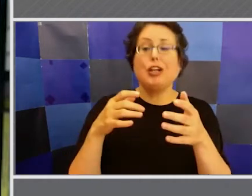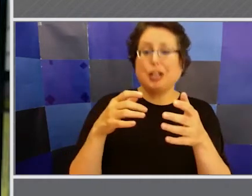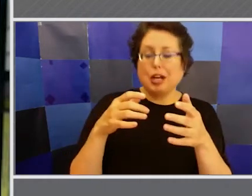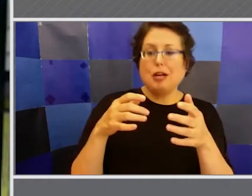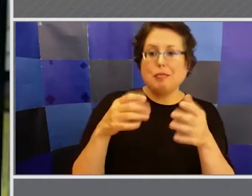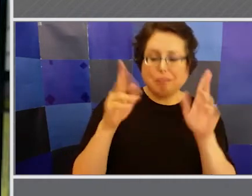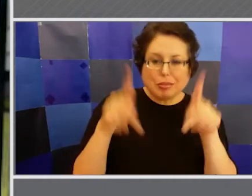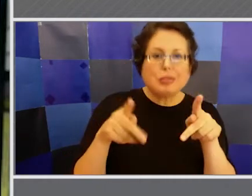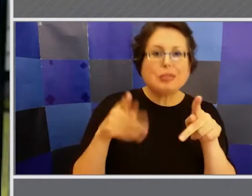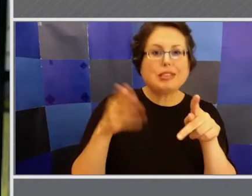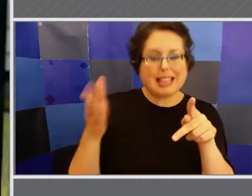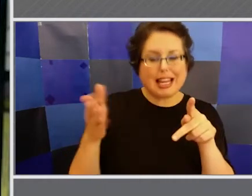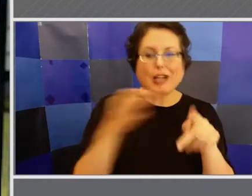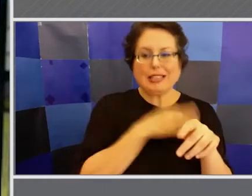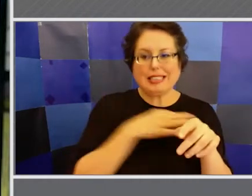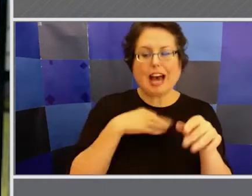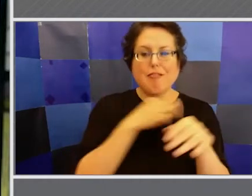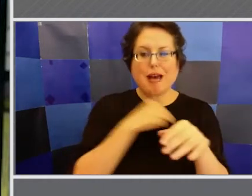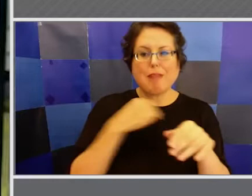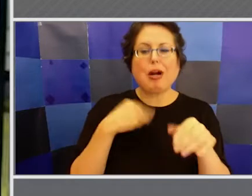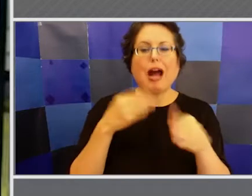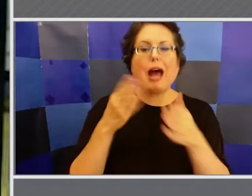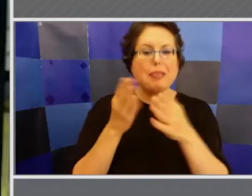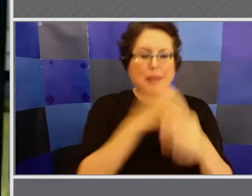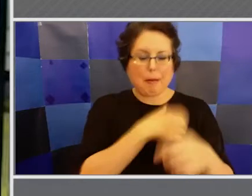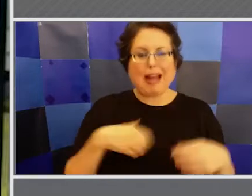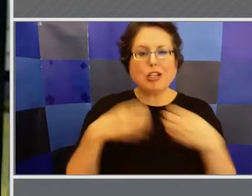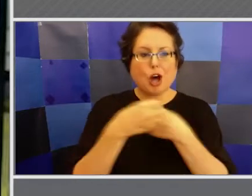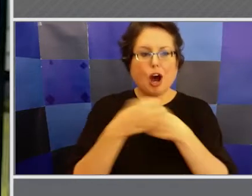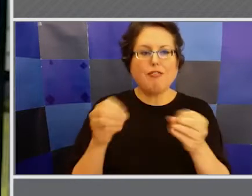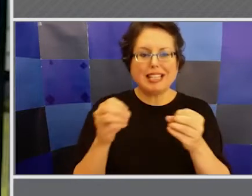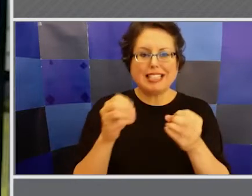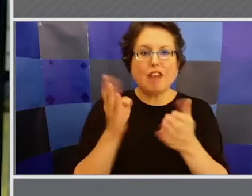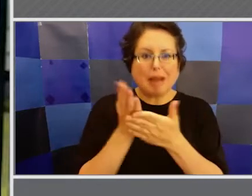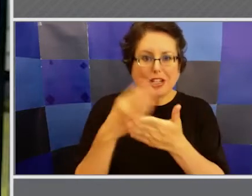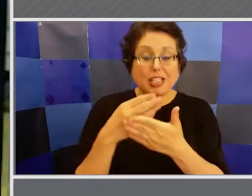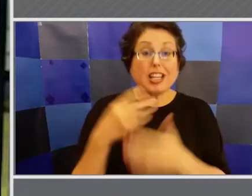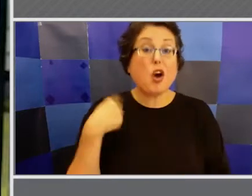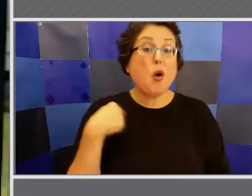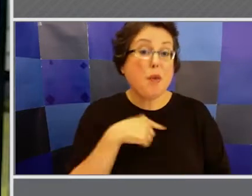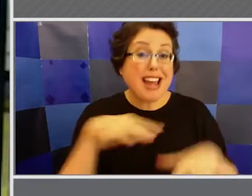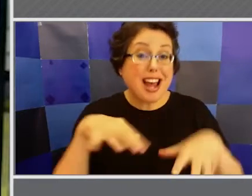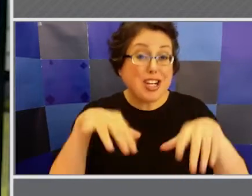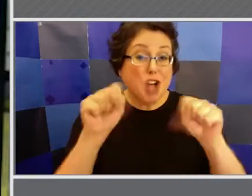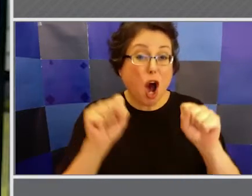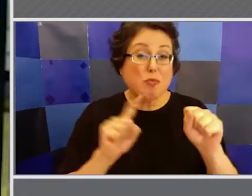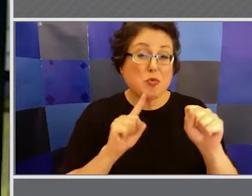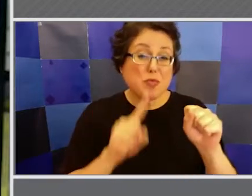Every year at the city of dawn, two incredibly important strategic planning documents, we